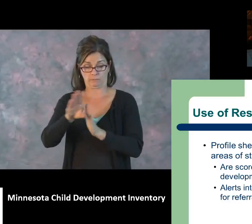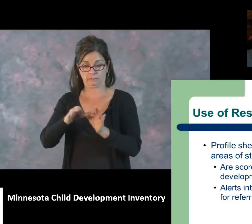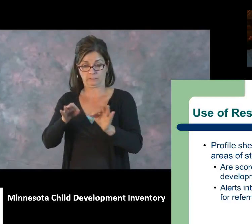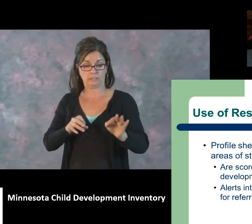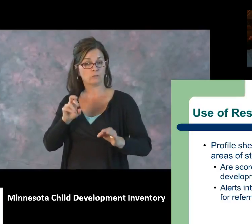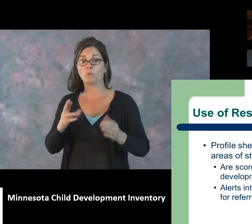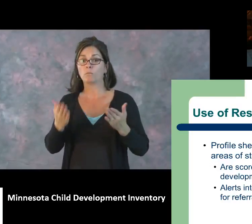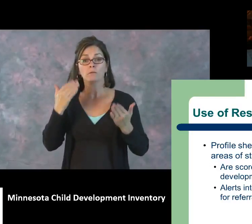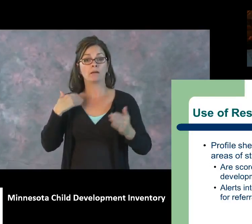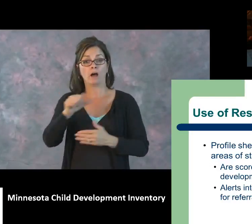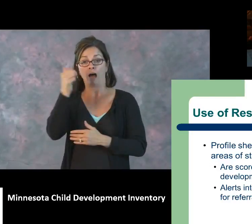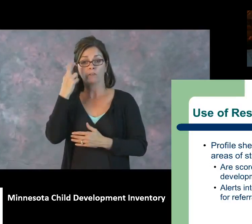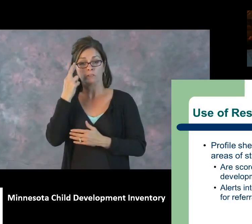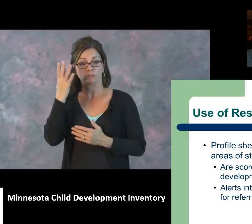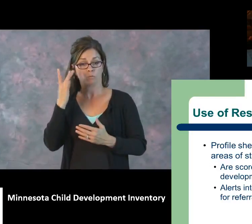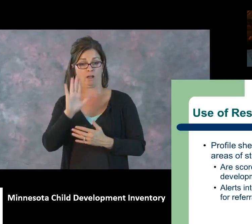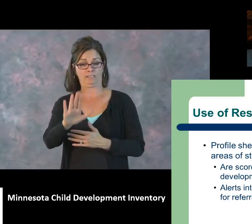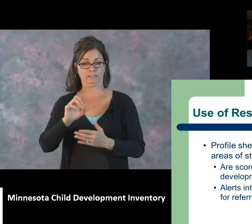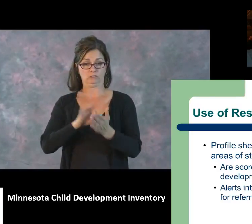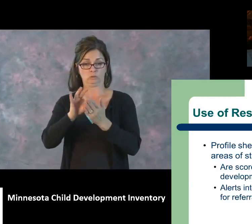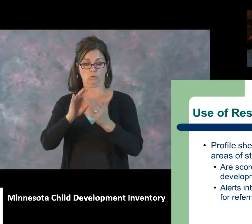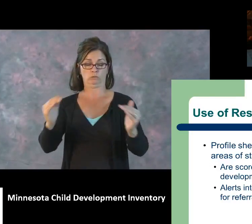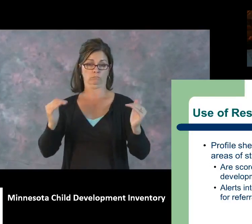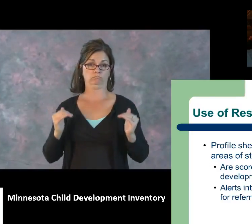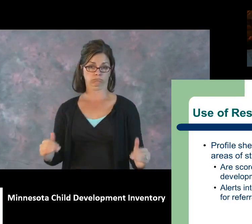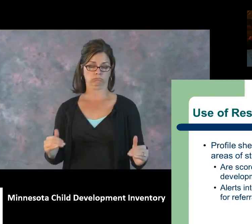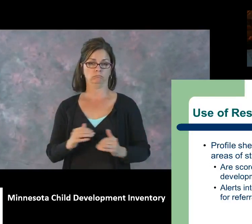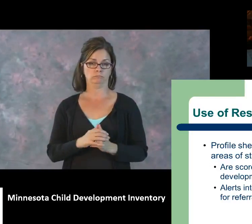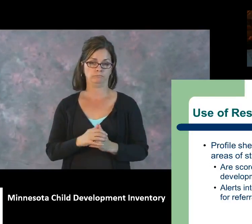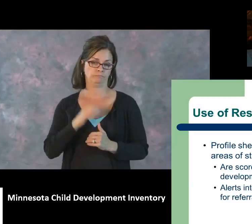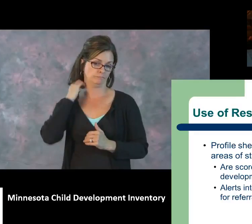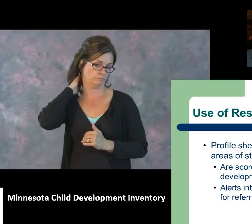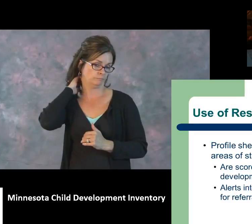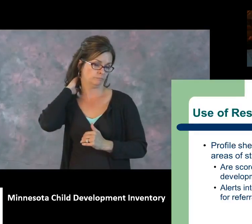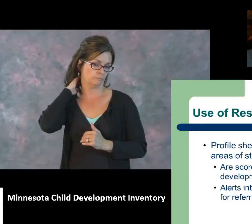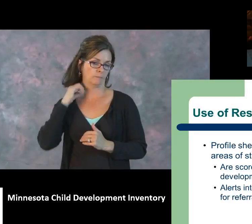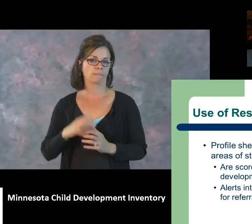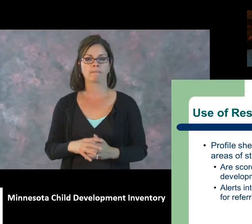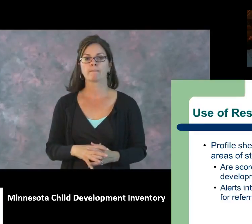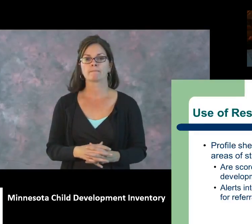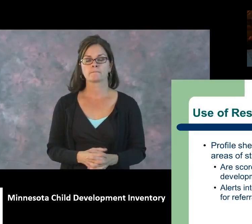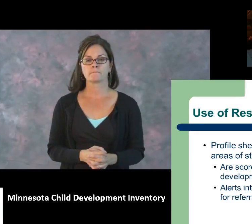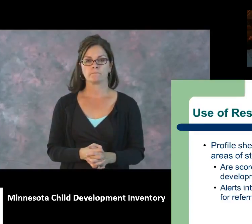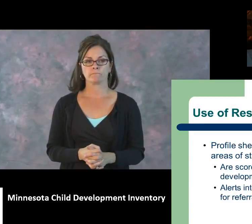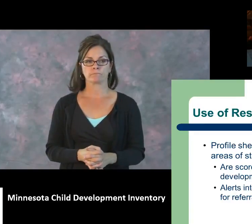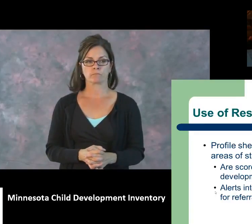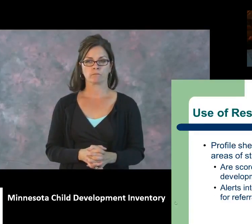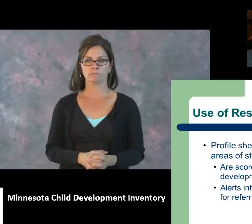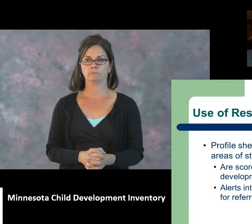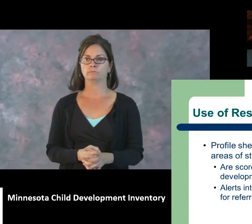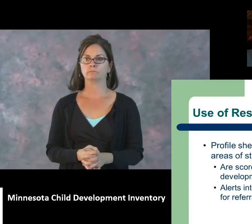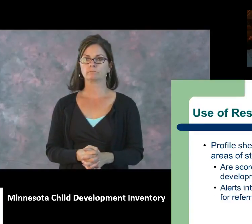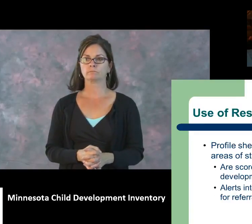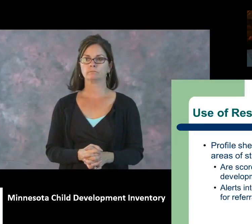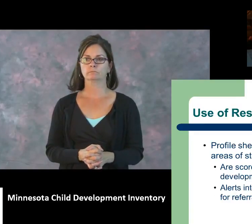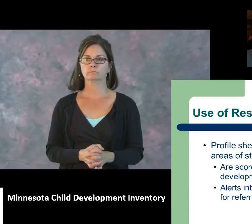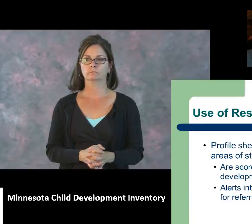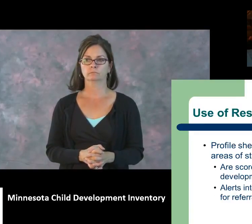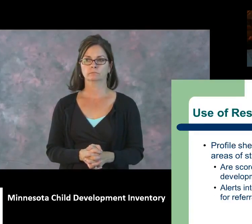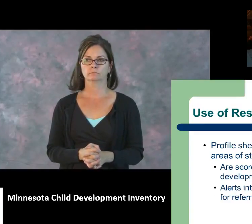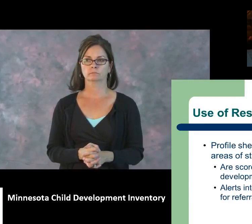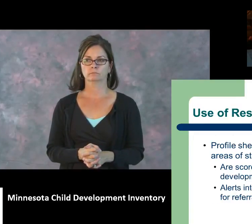that would explain his depressed scores.